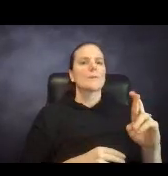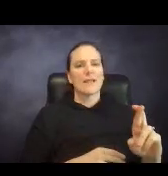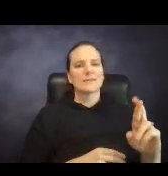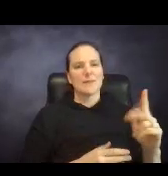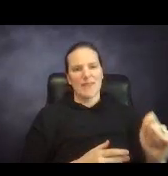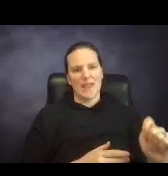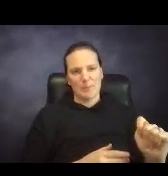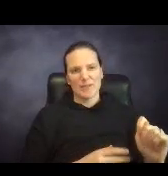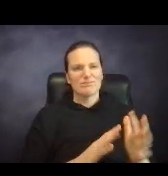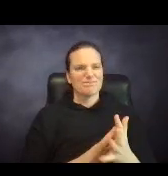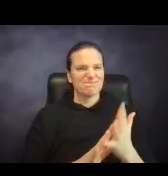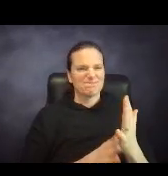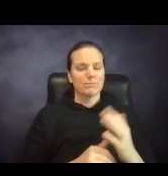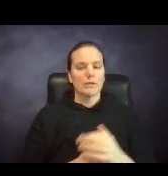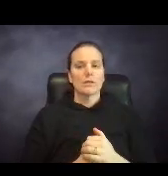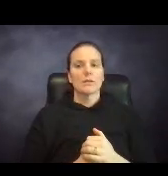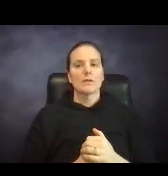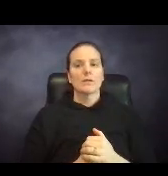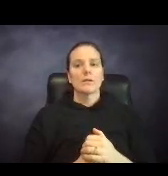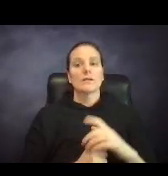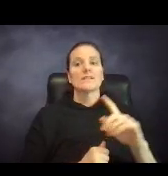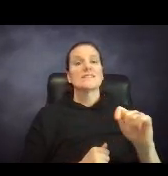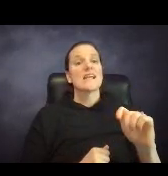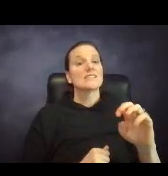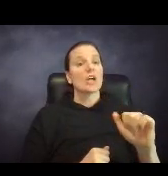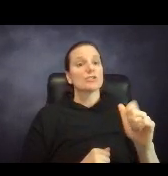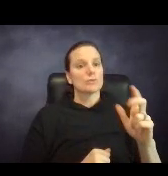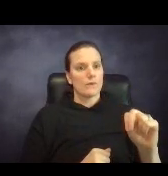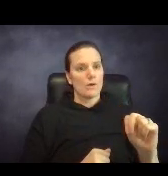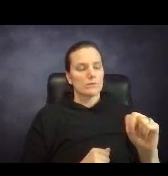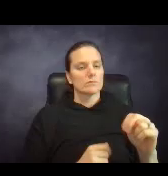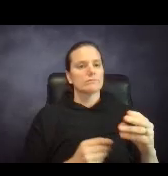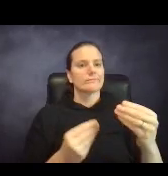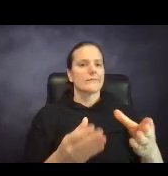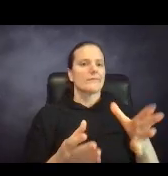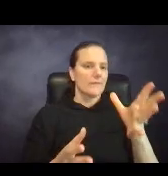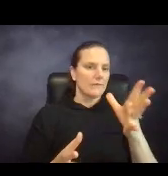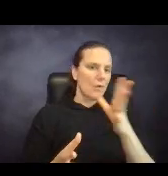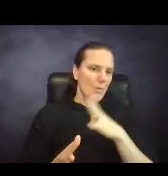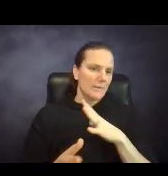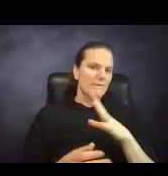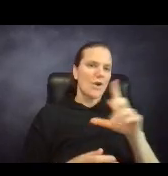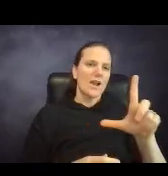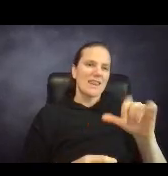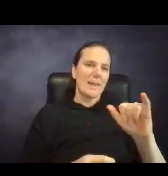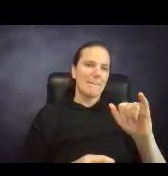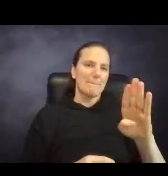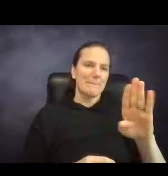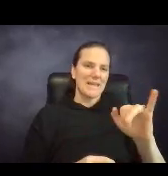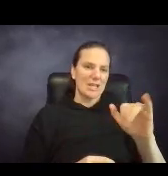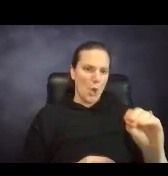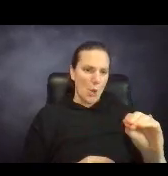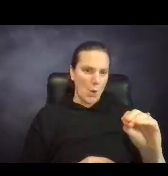And then testosterone was conscious cautiously reintroduced for women for libido and vitality. So now we really focus on accurate dosing,